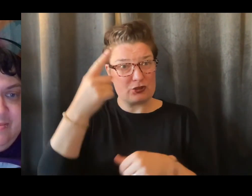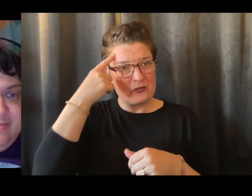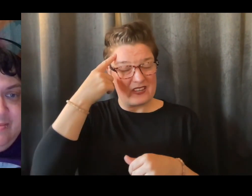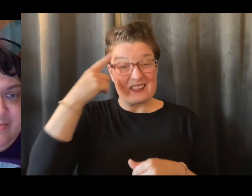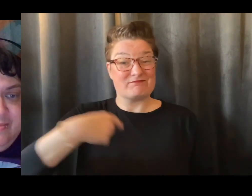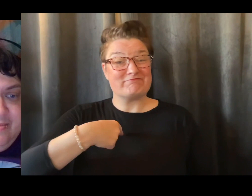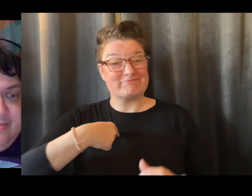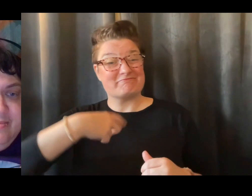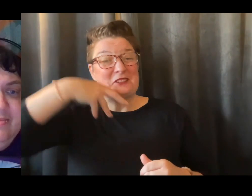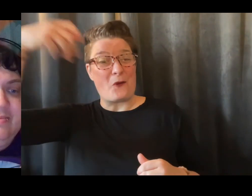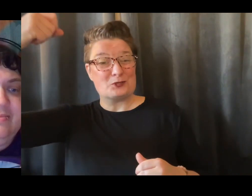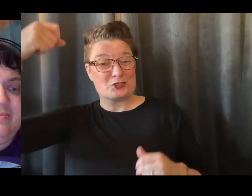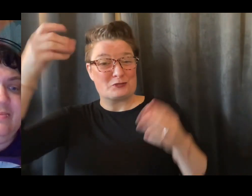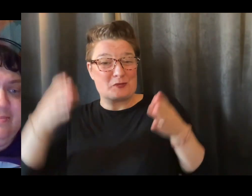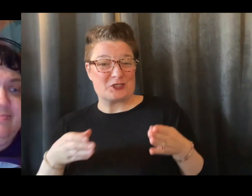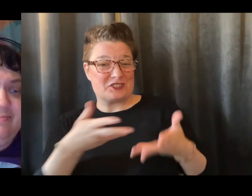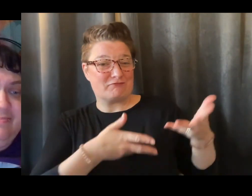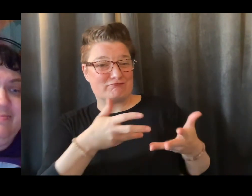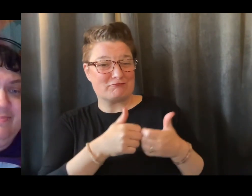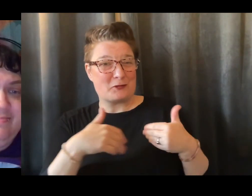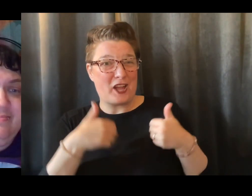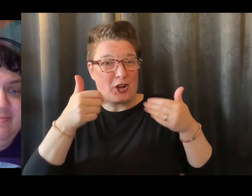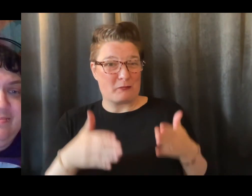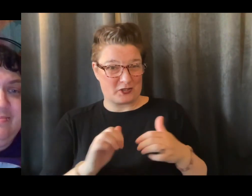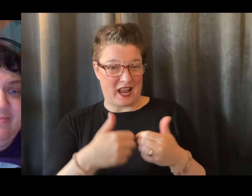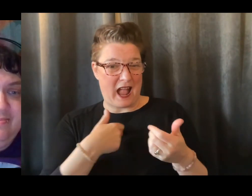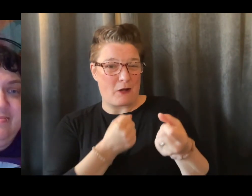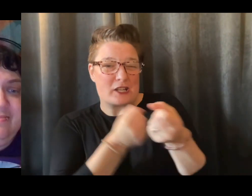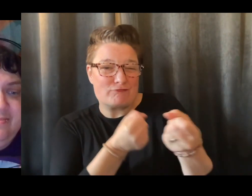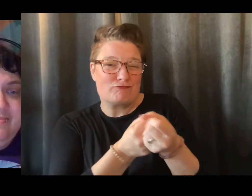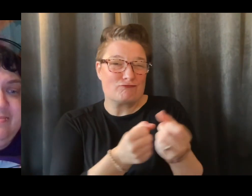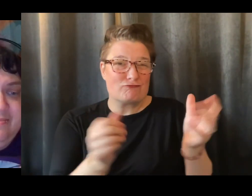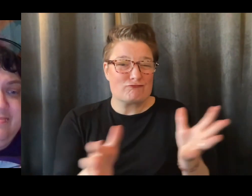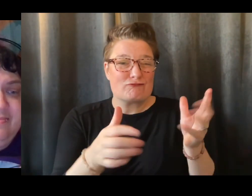How am I gonna cheer them on? Rebekah: I, yes. I, I think that all the time.